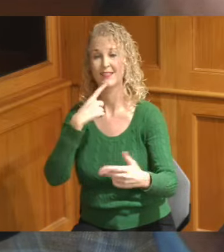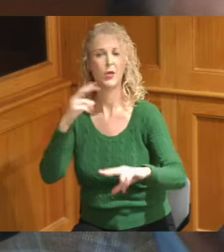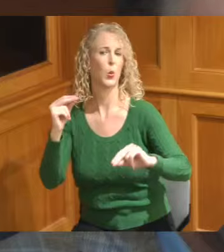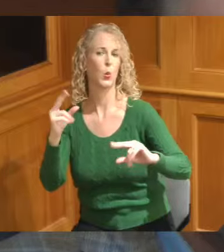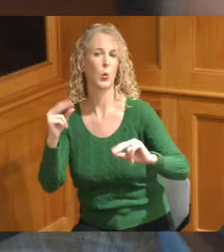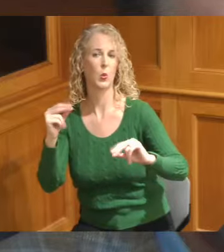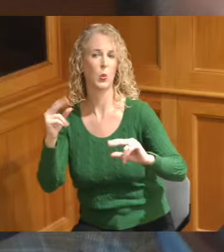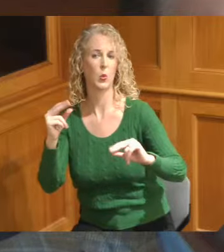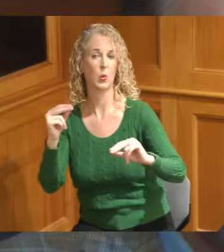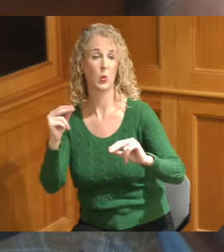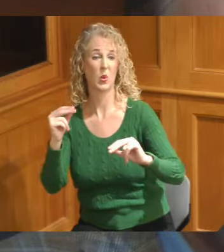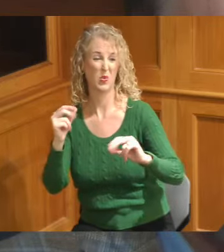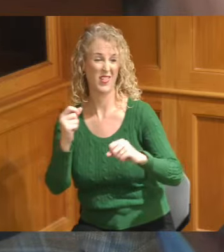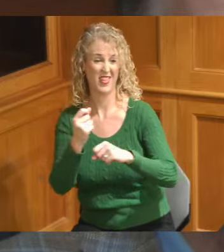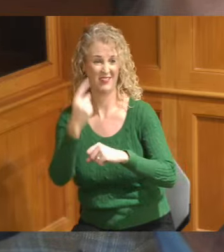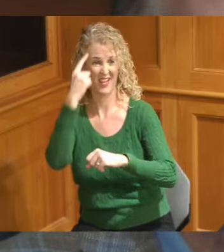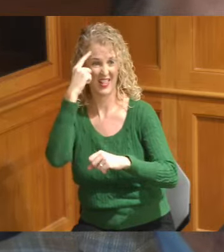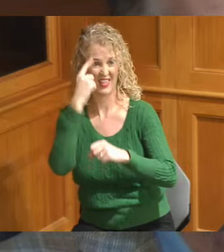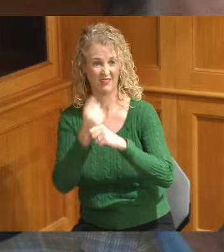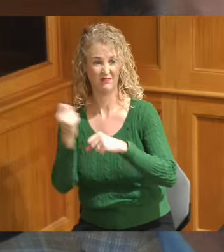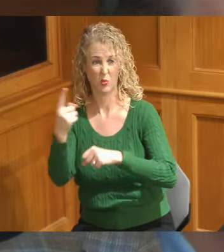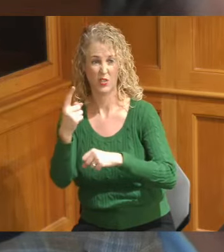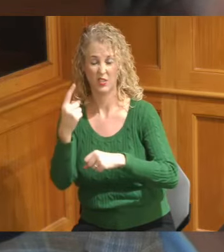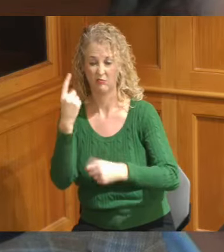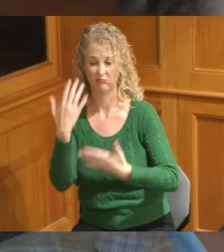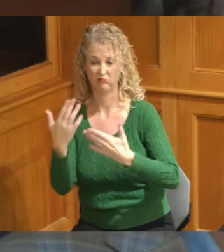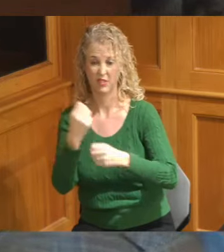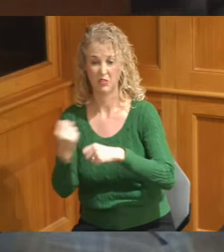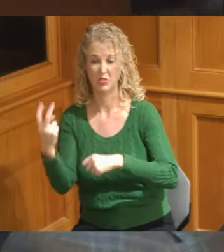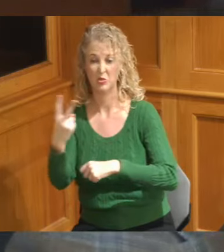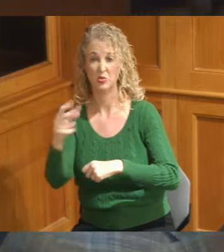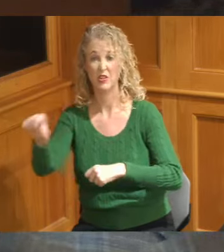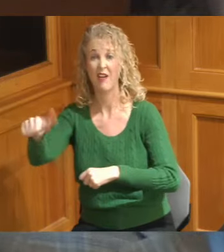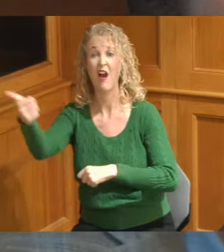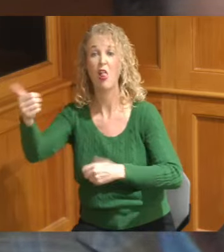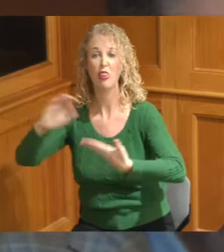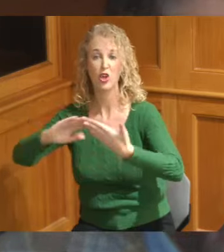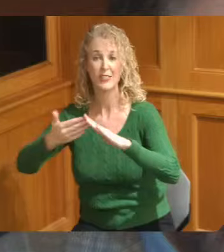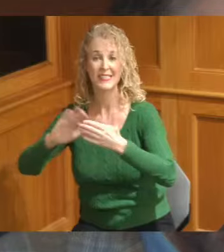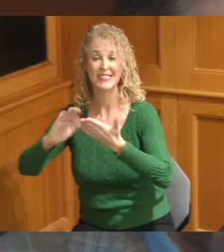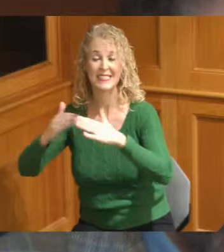back a year or two after it was done in it was done everywhere else. Detroit did it, everyone